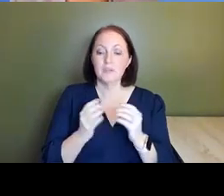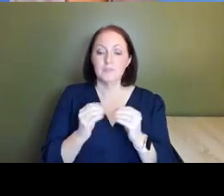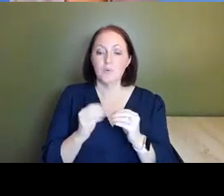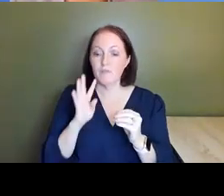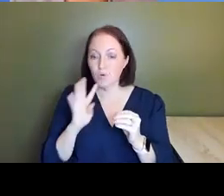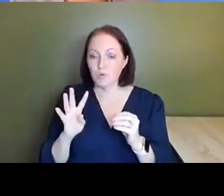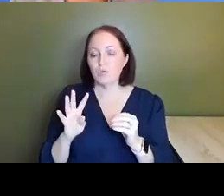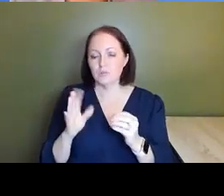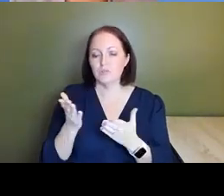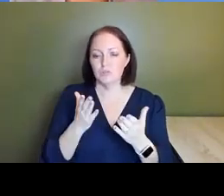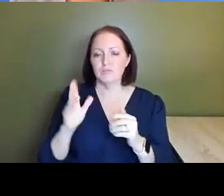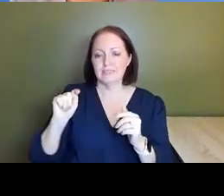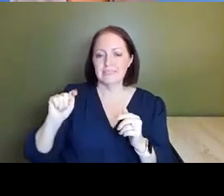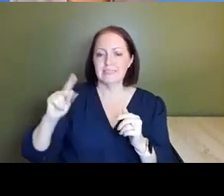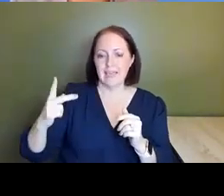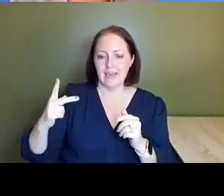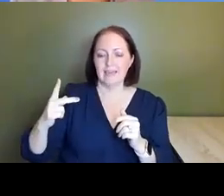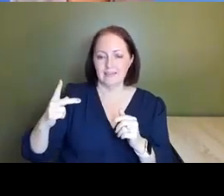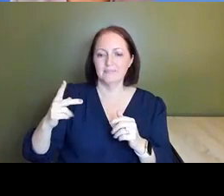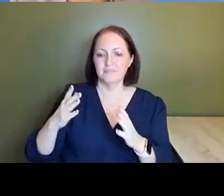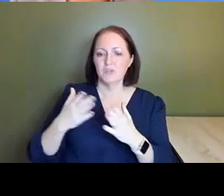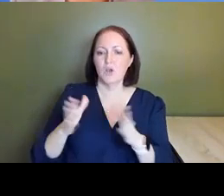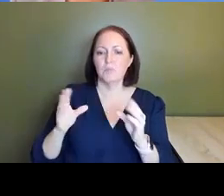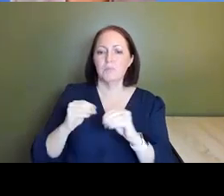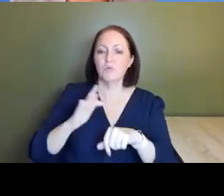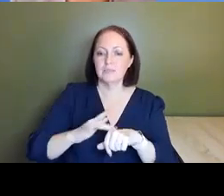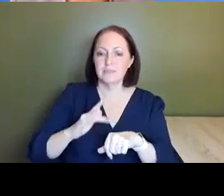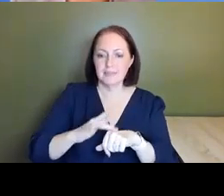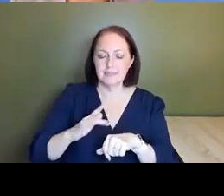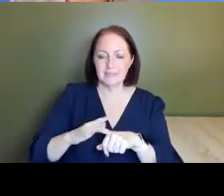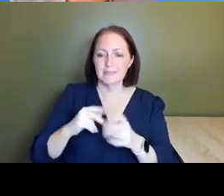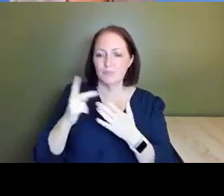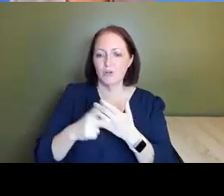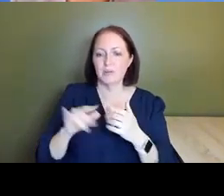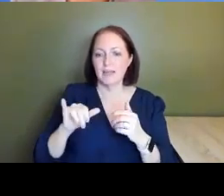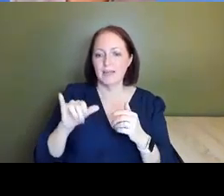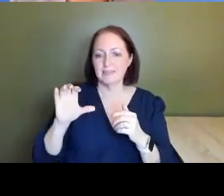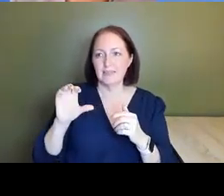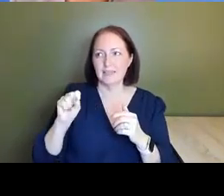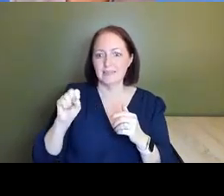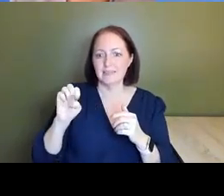are served and TK that will open more spaces and programs like CSPP and Head Start for